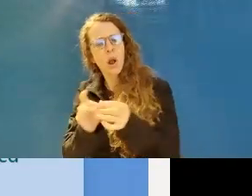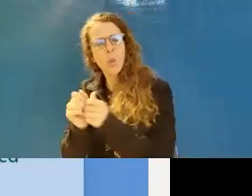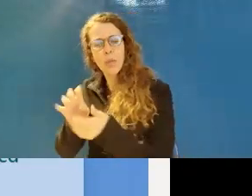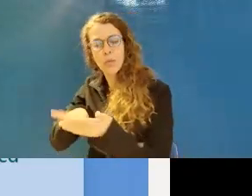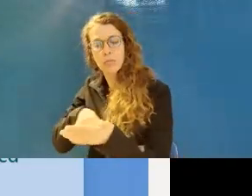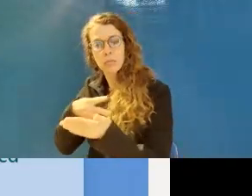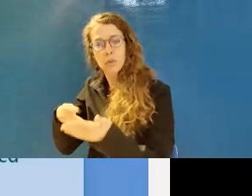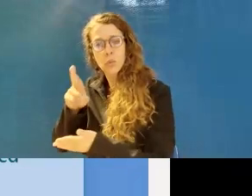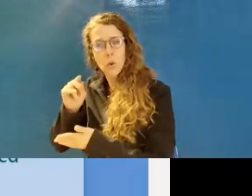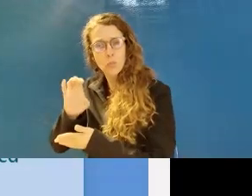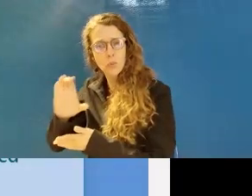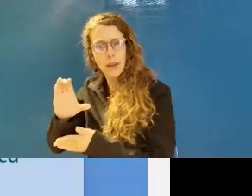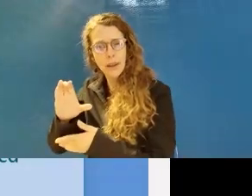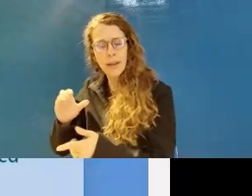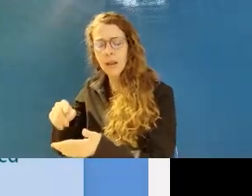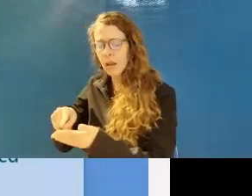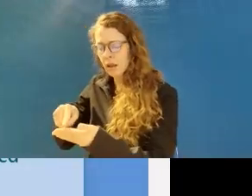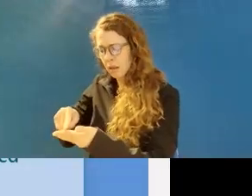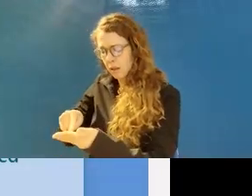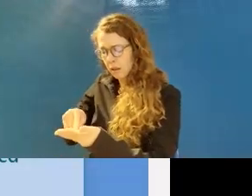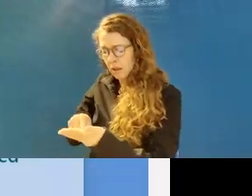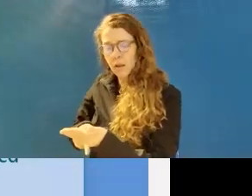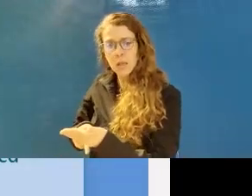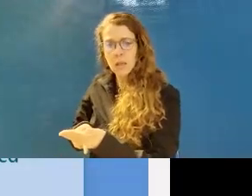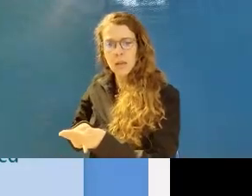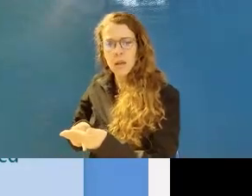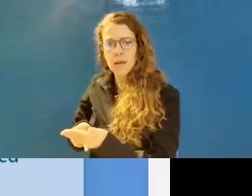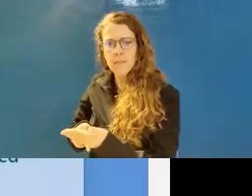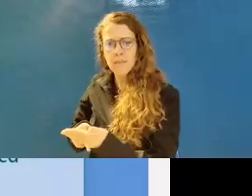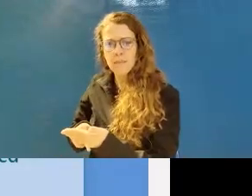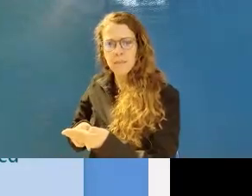I guess I was reading, right, the rubric is not in and of itself RSI